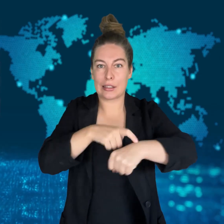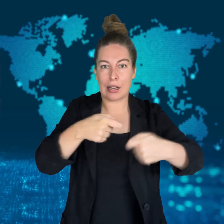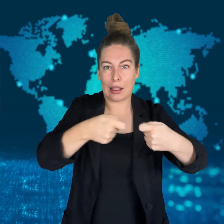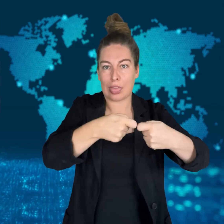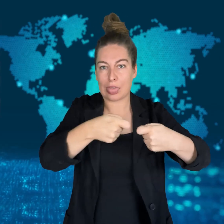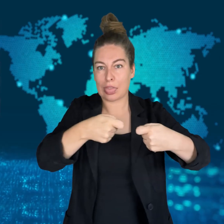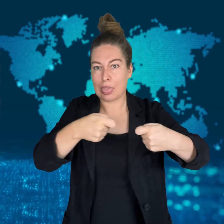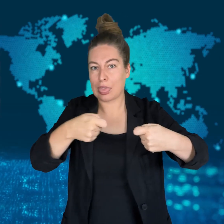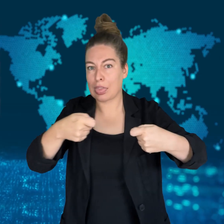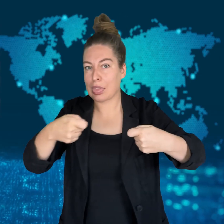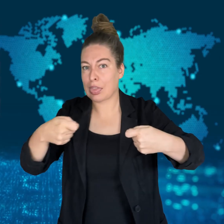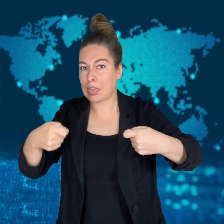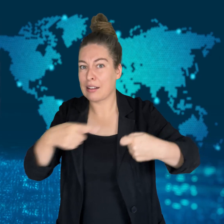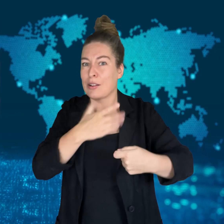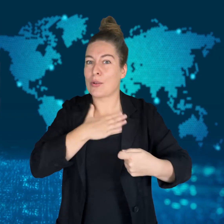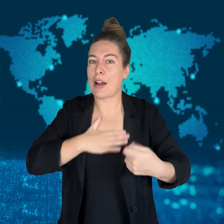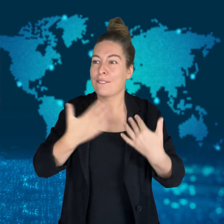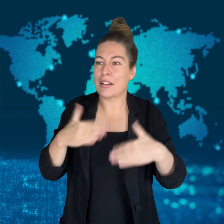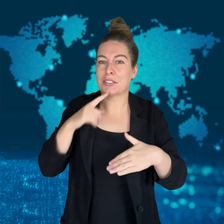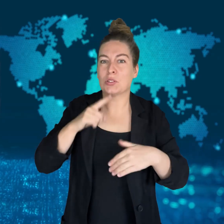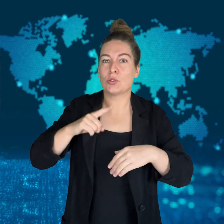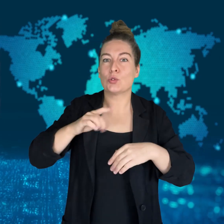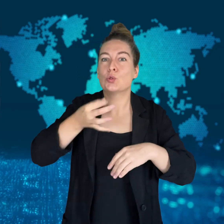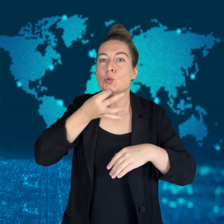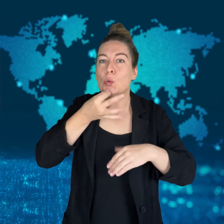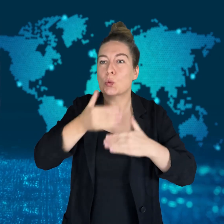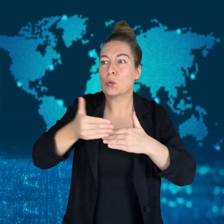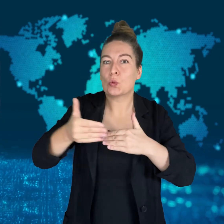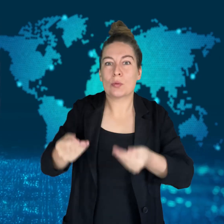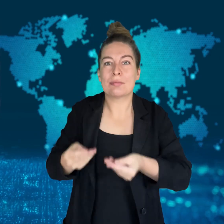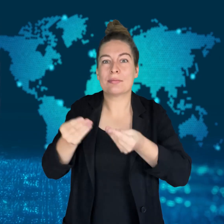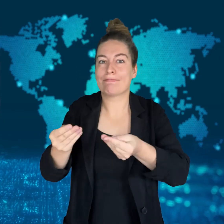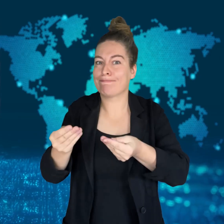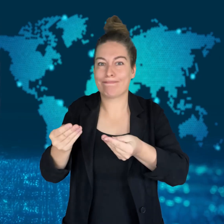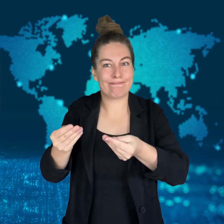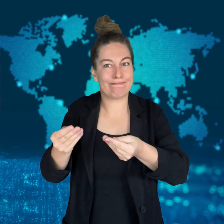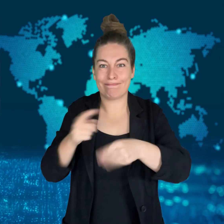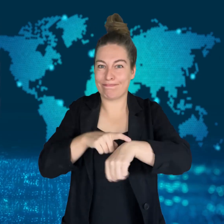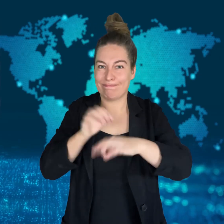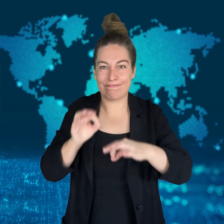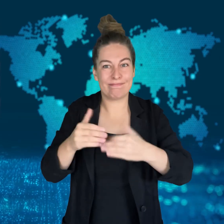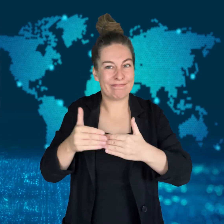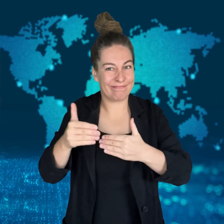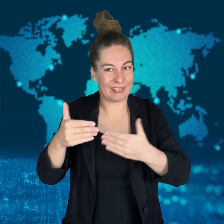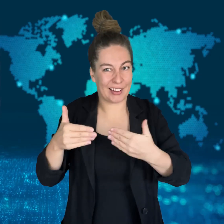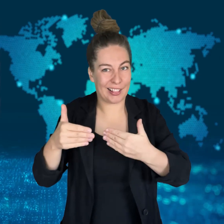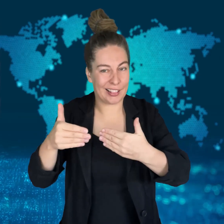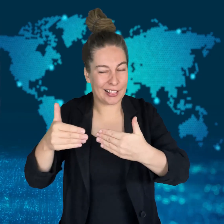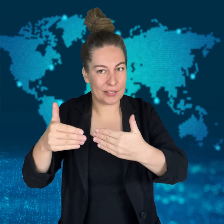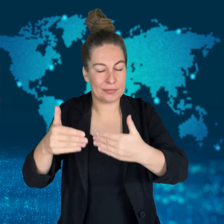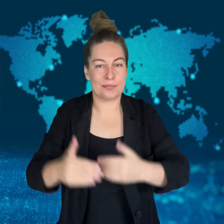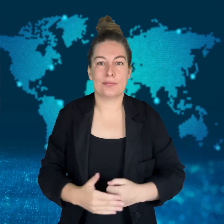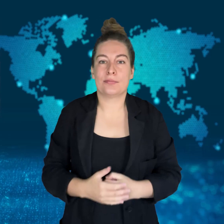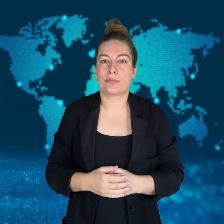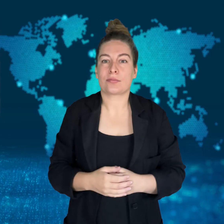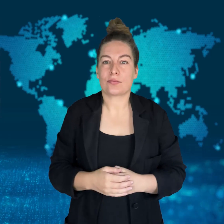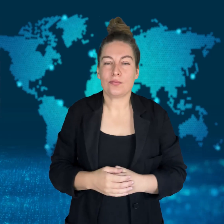The group may not meet targets for production of that ammunition